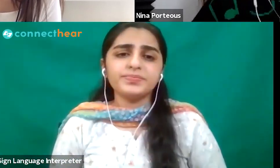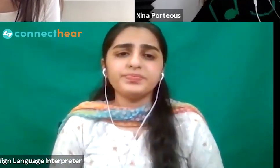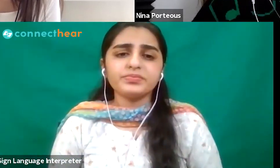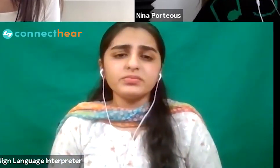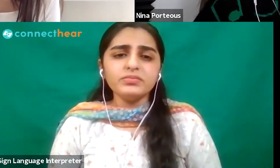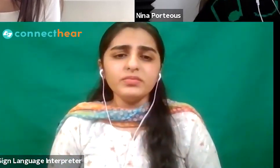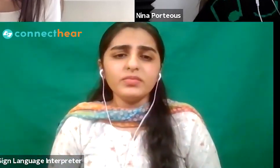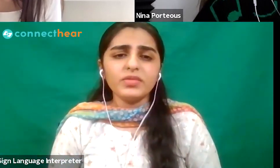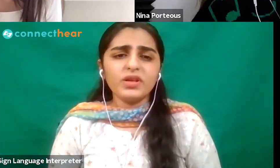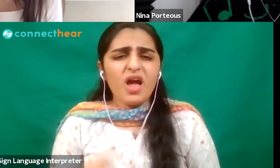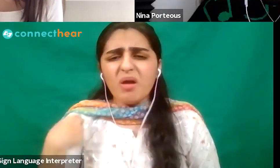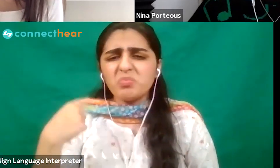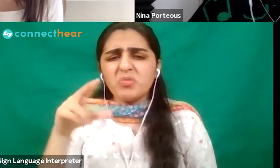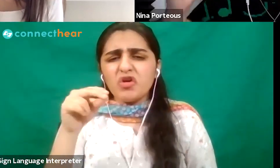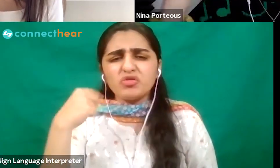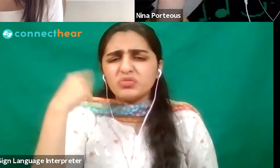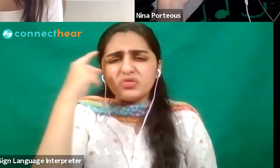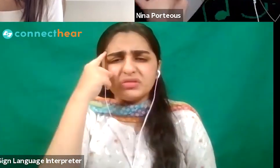So yeah, I agree with that.